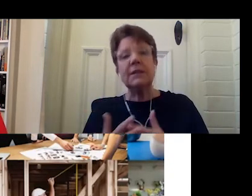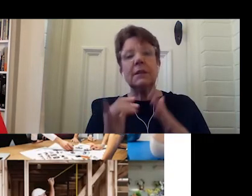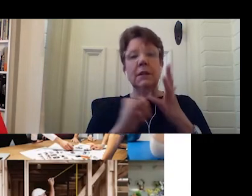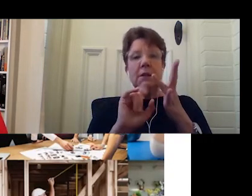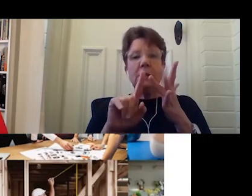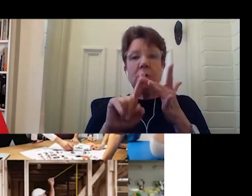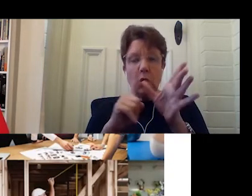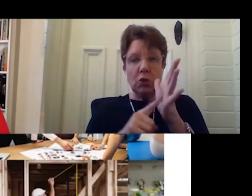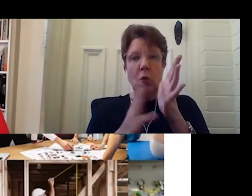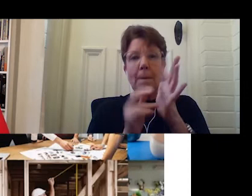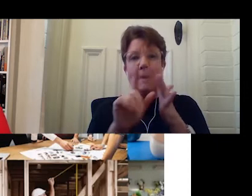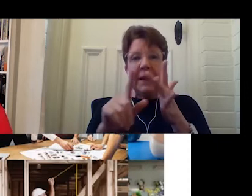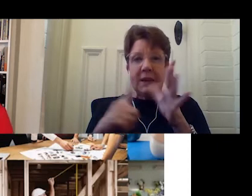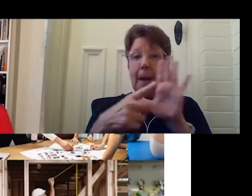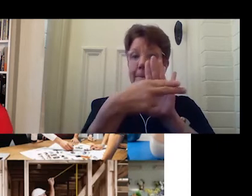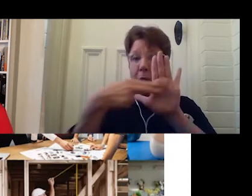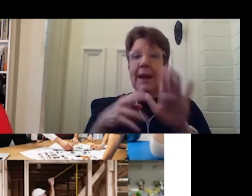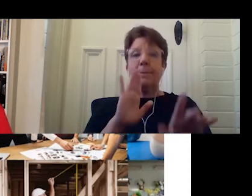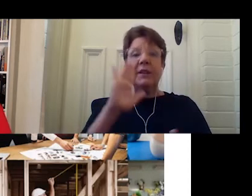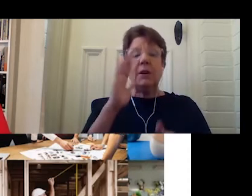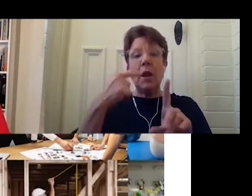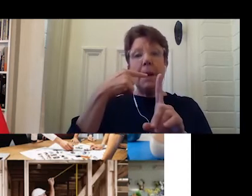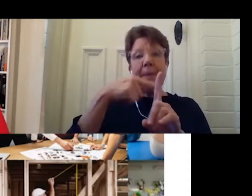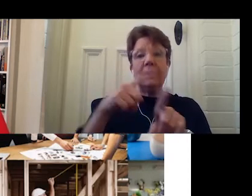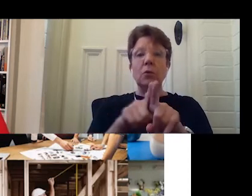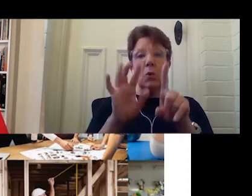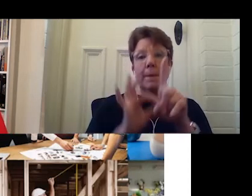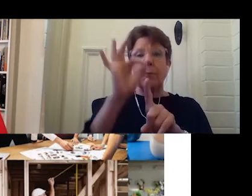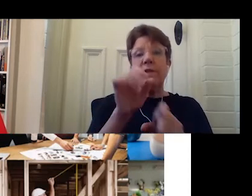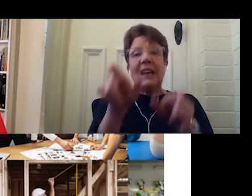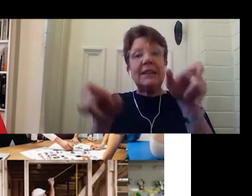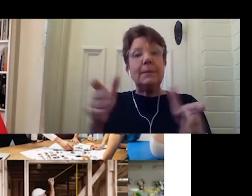brand presentations and enhancing customer service, which, as I said